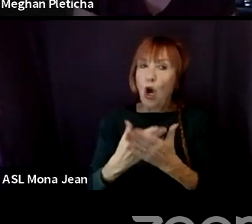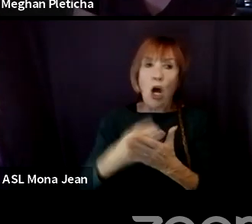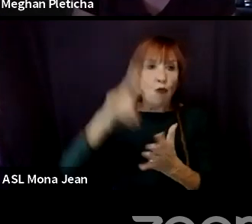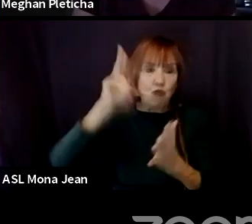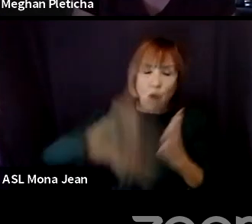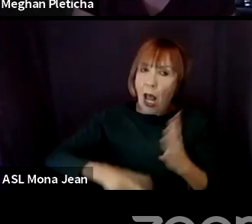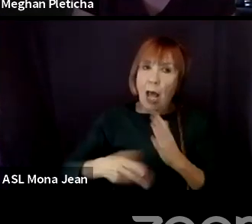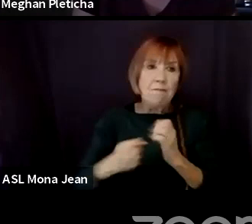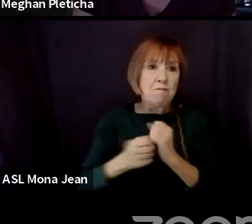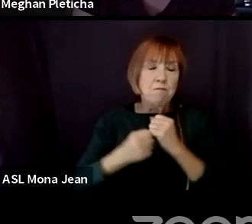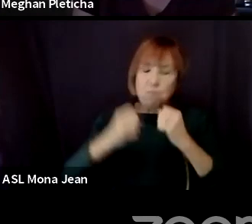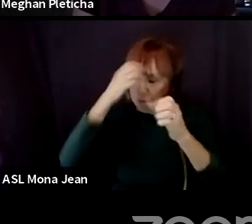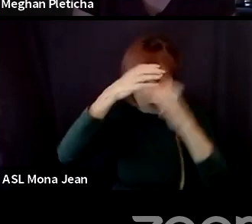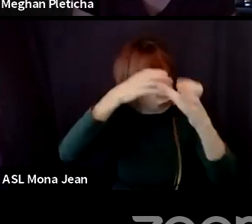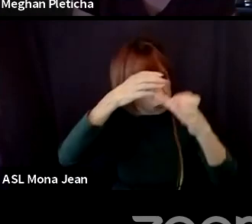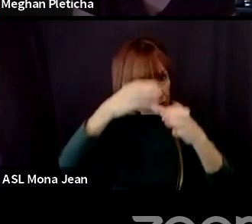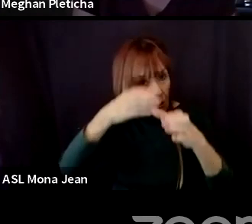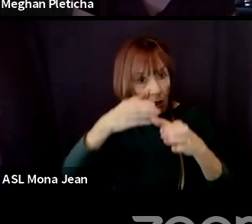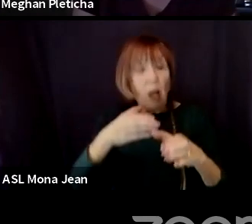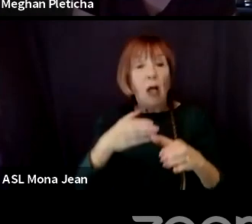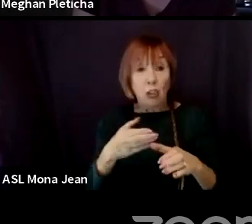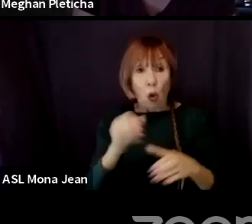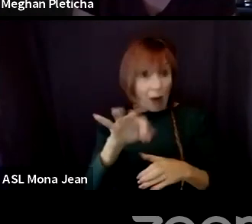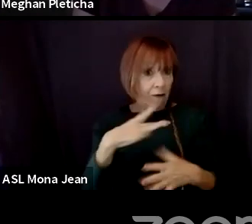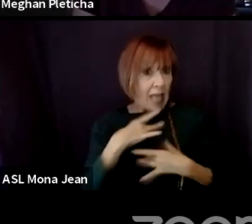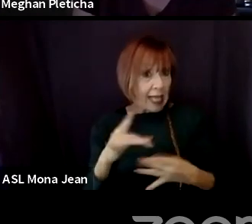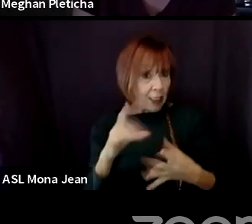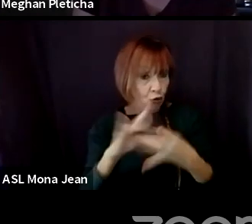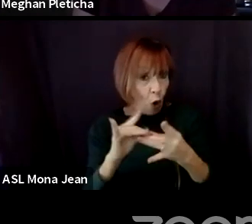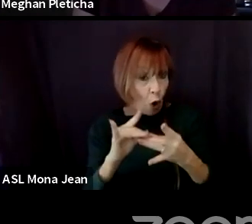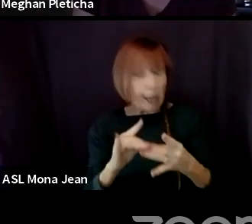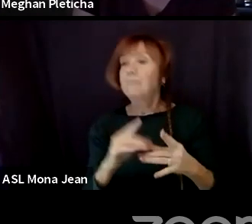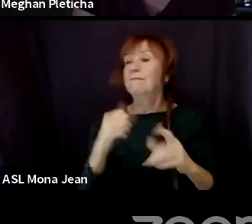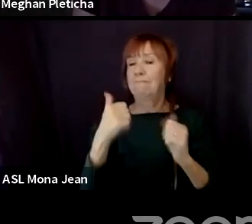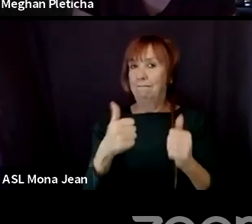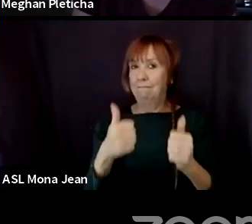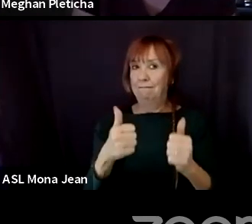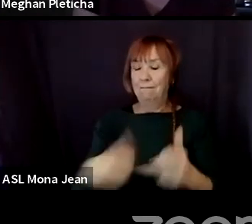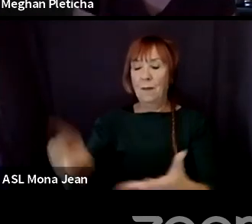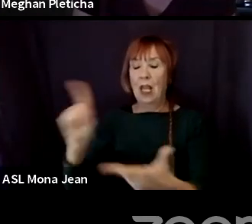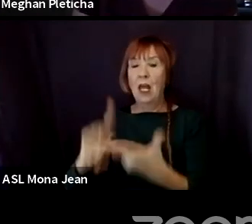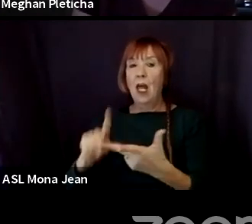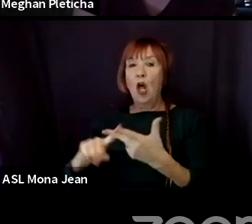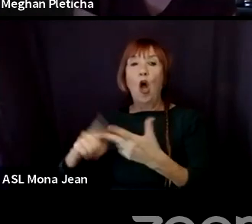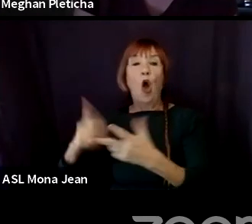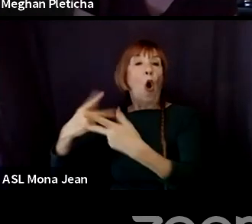My producing partner is a huge casting director, so she understands character and story.